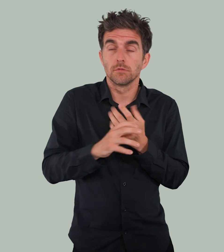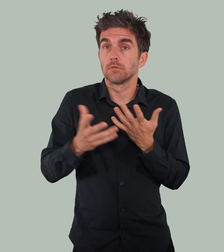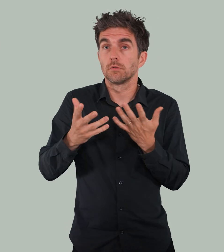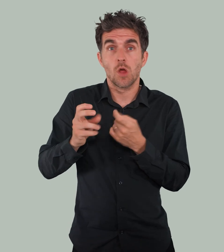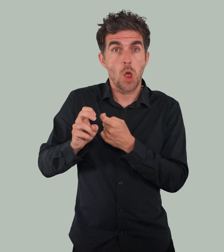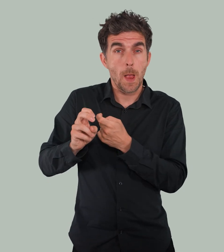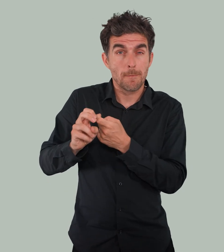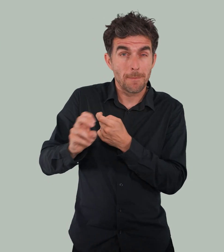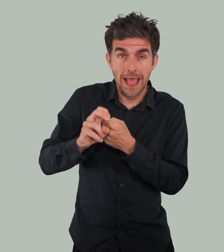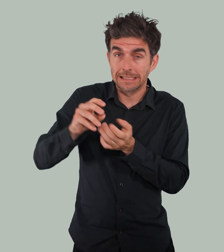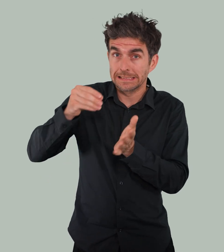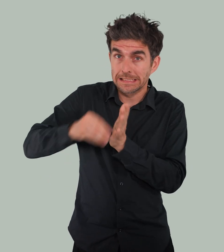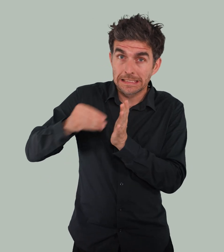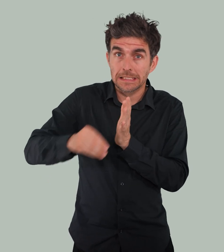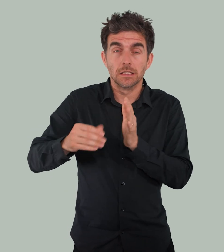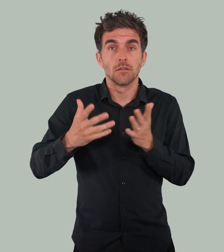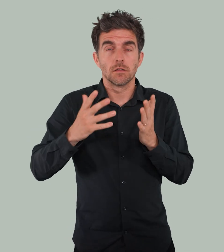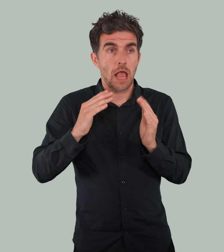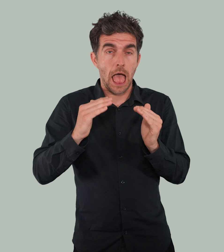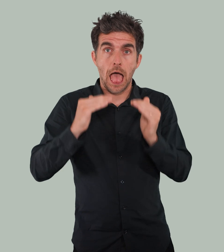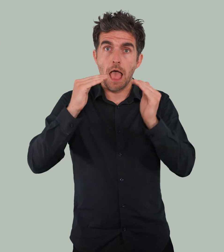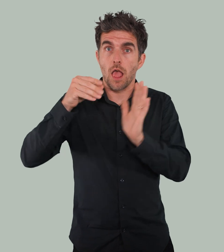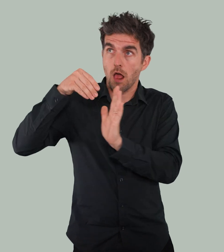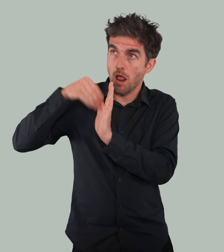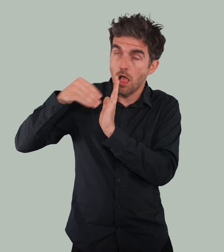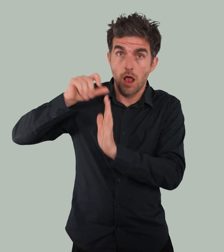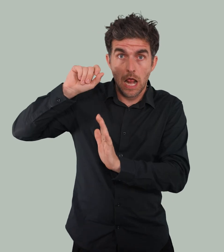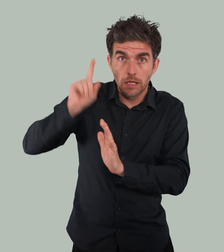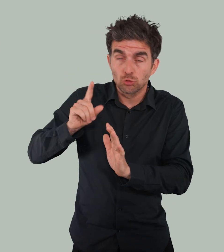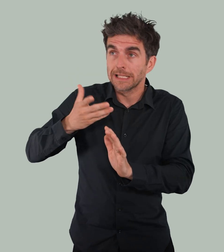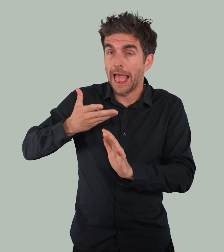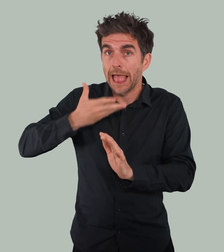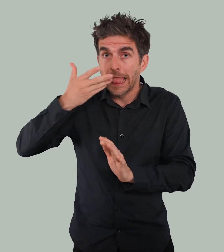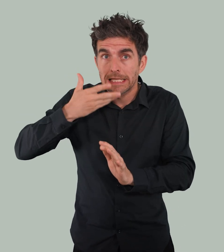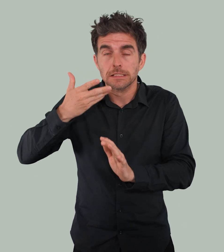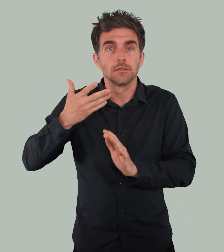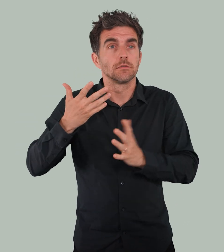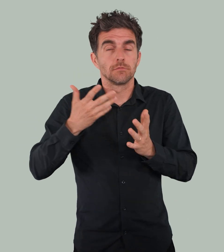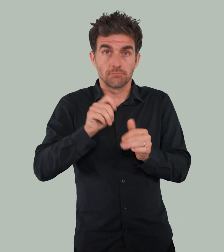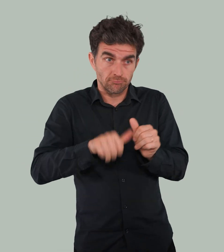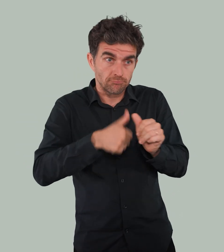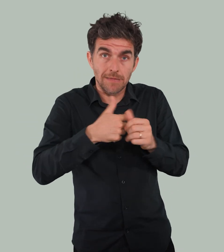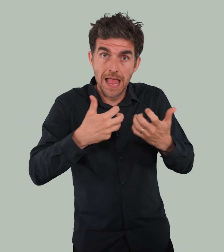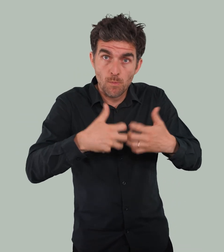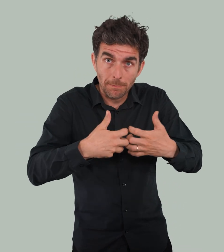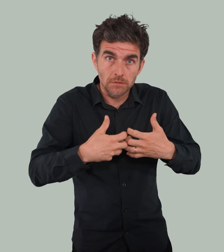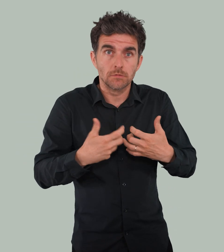and mobility-related expenses, higher energy use, assistive equipment